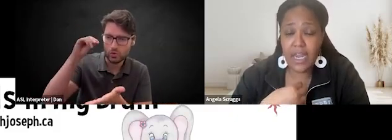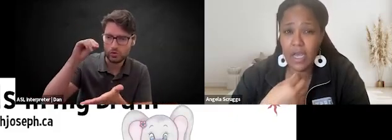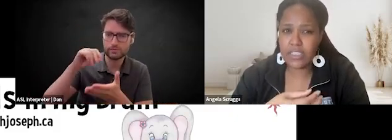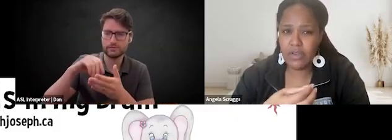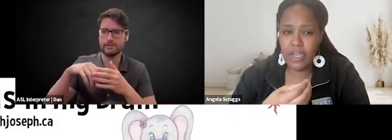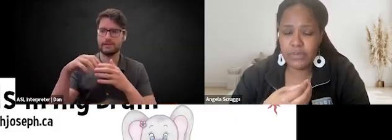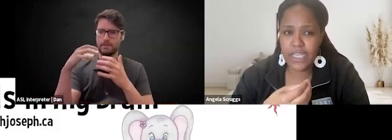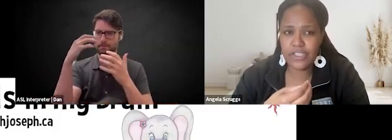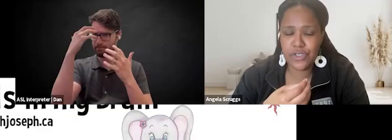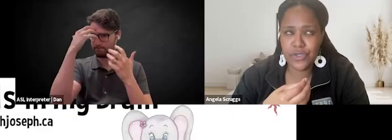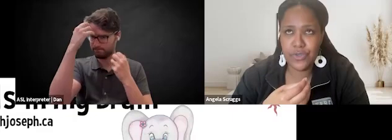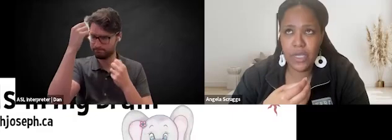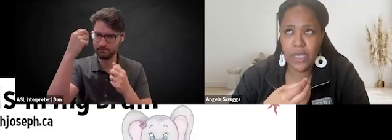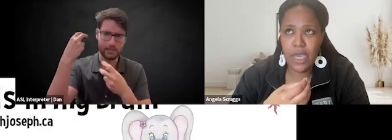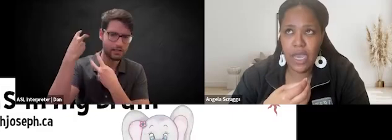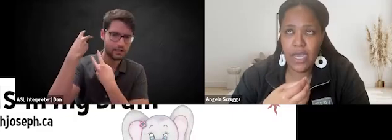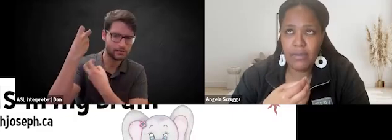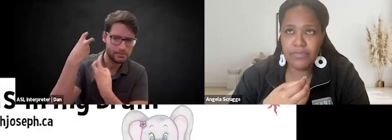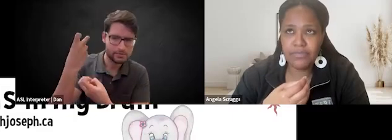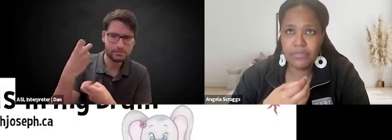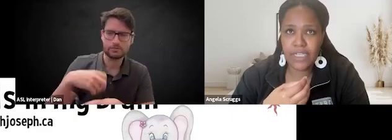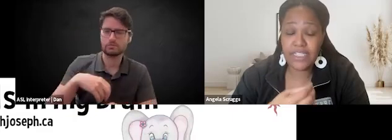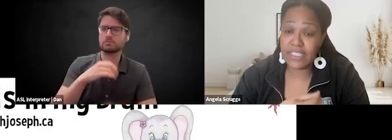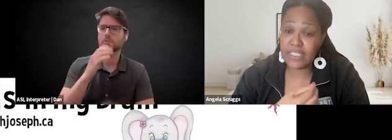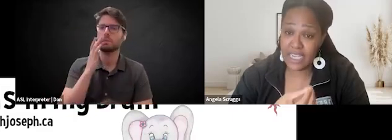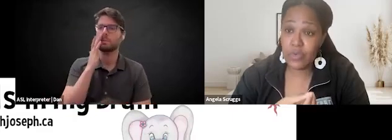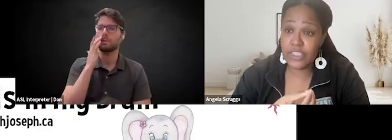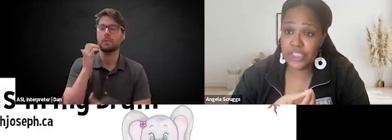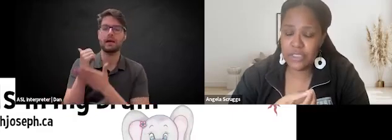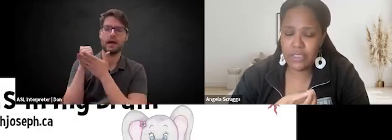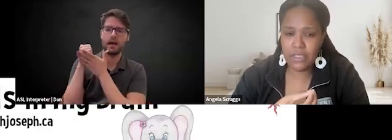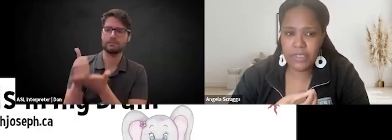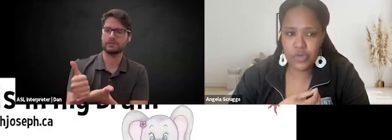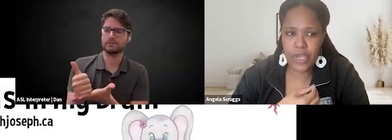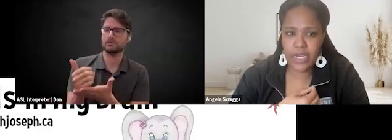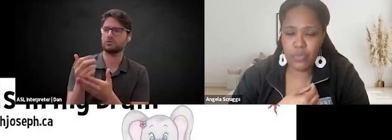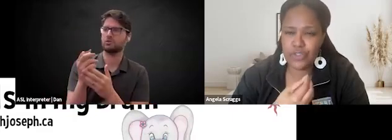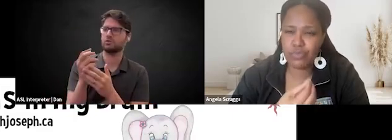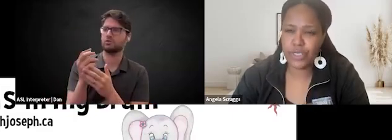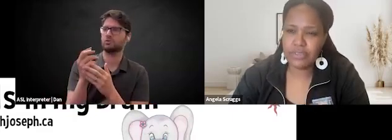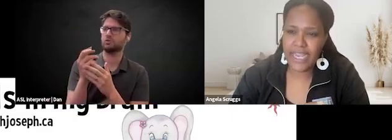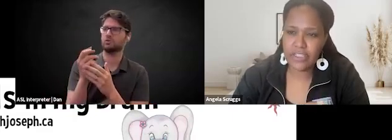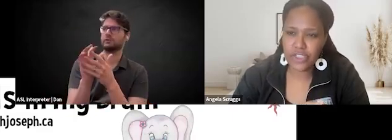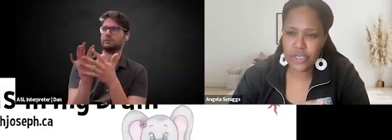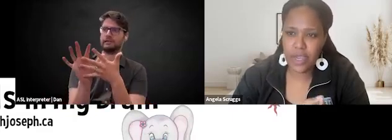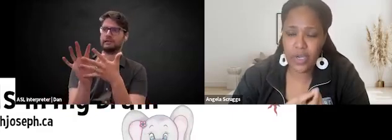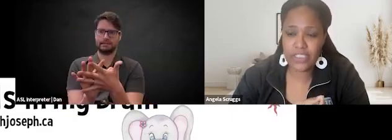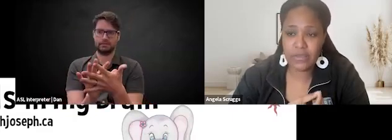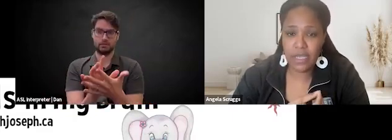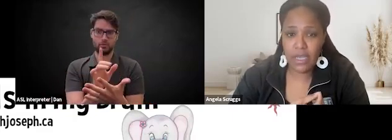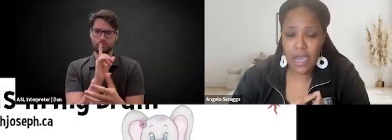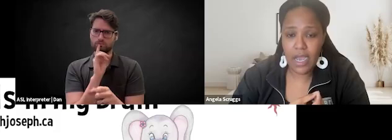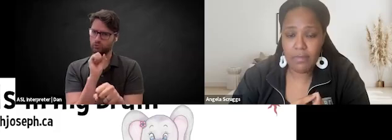And it also helps us to, um... distinguish between what's real danger and what's, um...